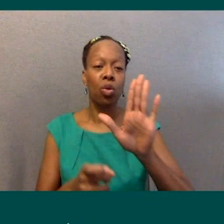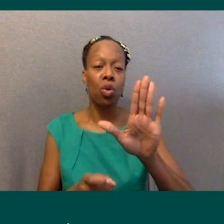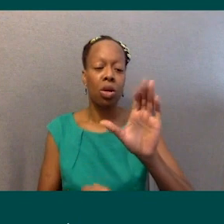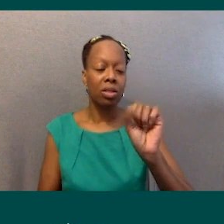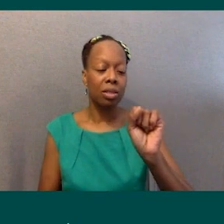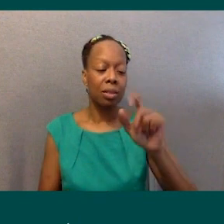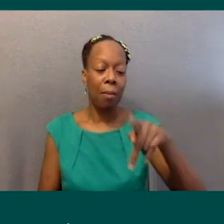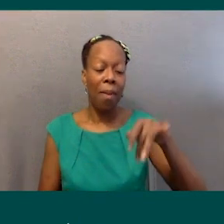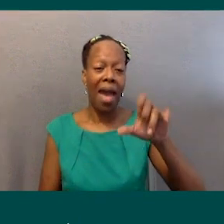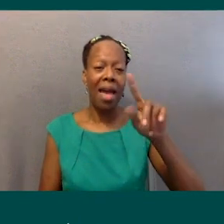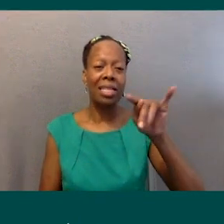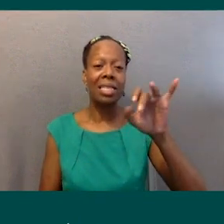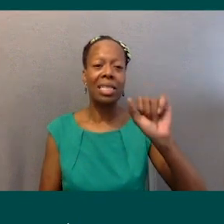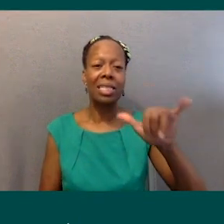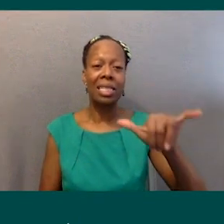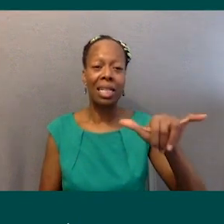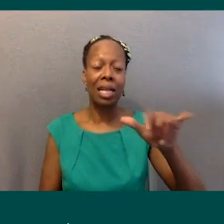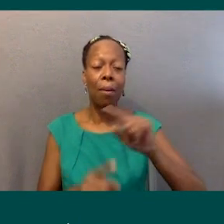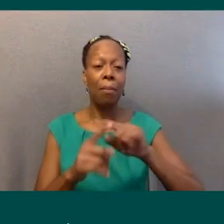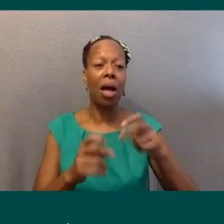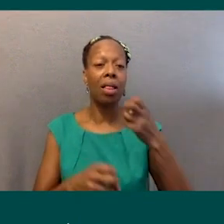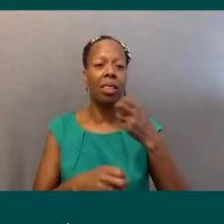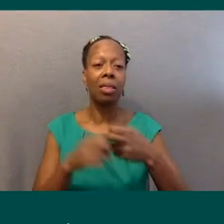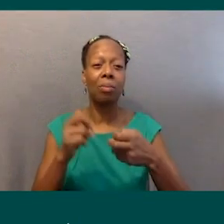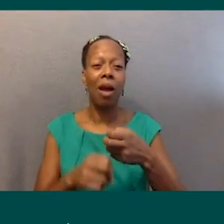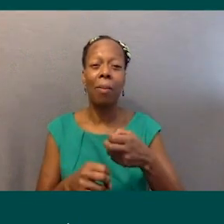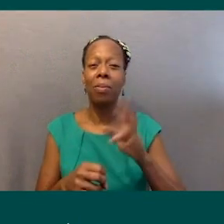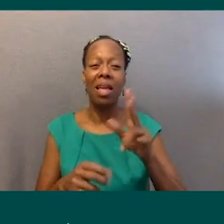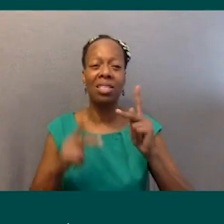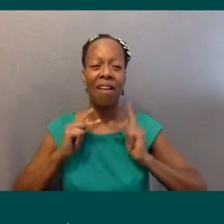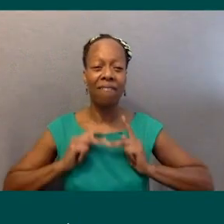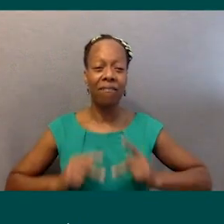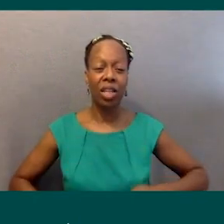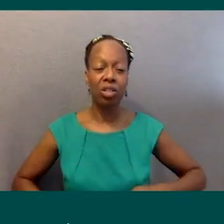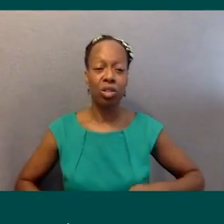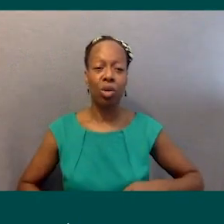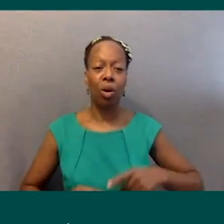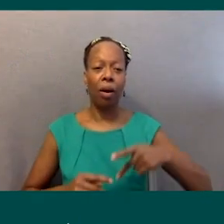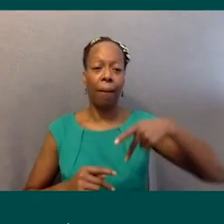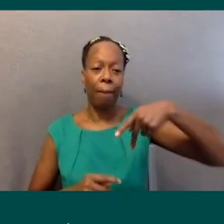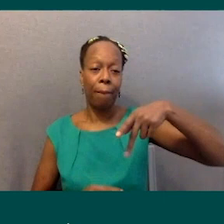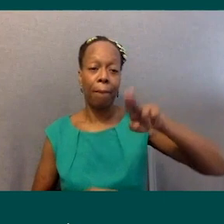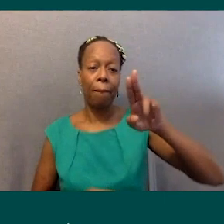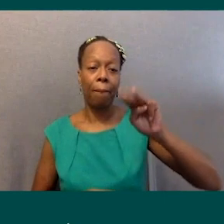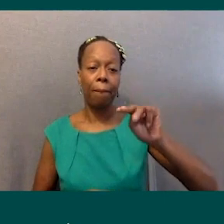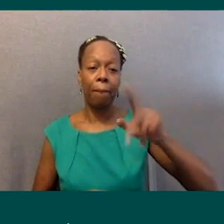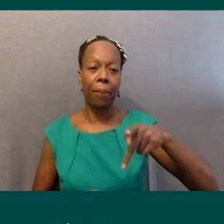The problem is that this pump is a physical pump 'cause the hardware is gonna go to underneath